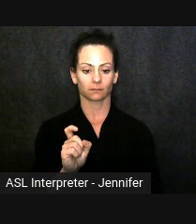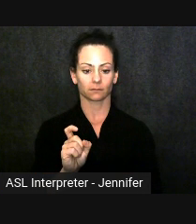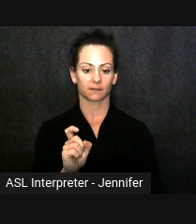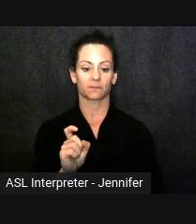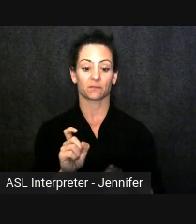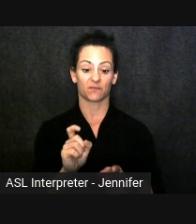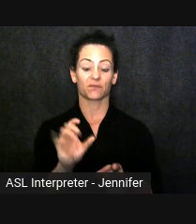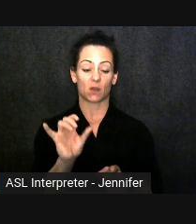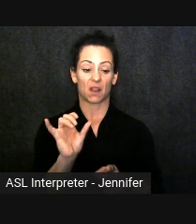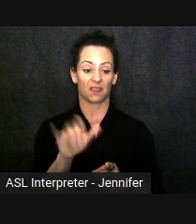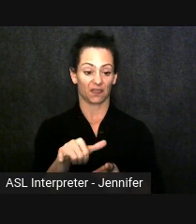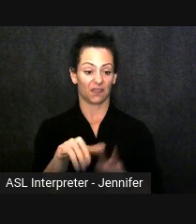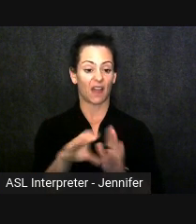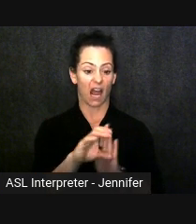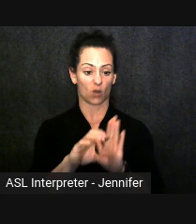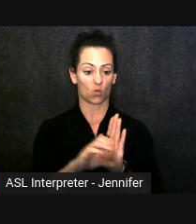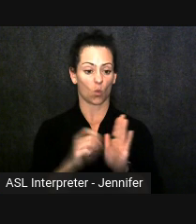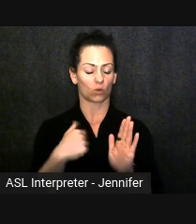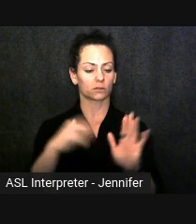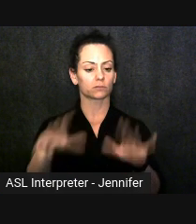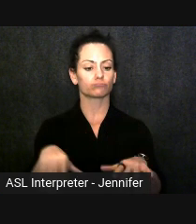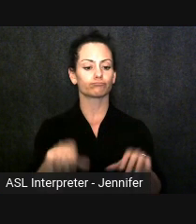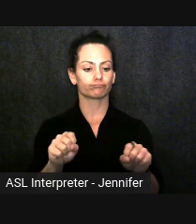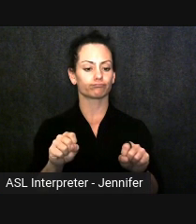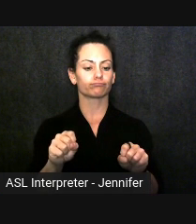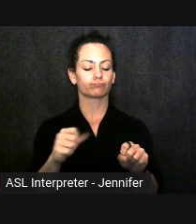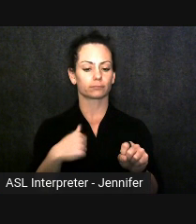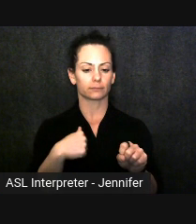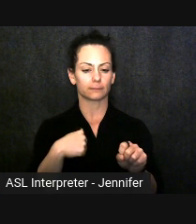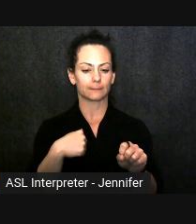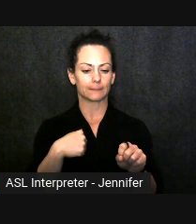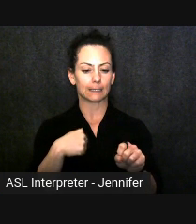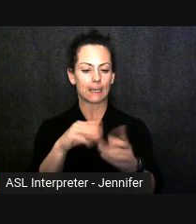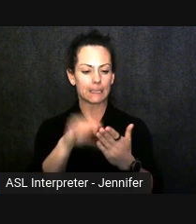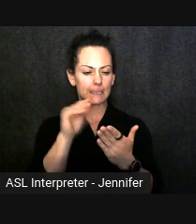on the why of accessibility, as well as the what.